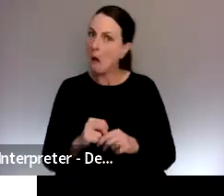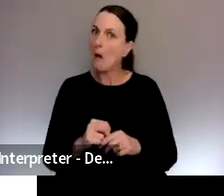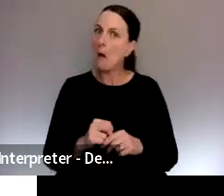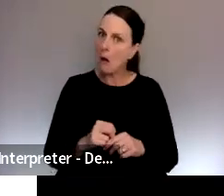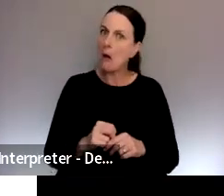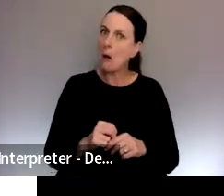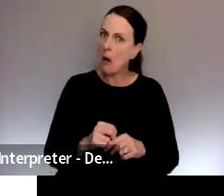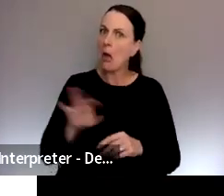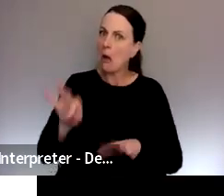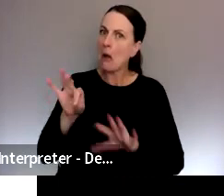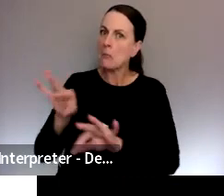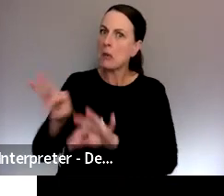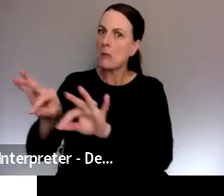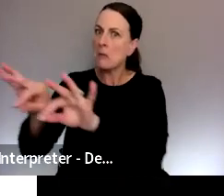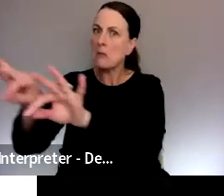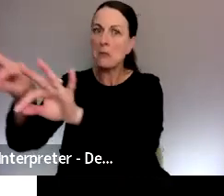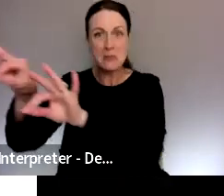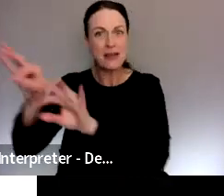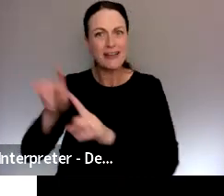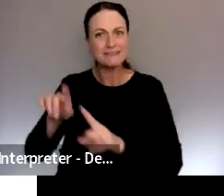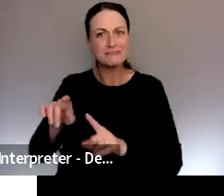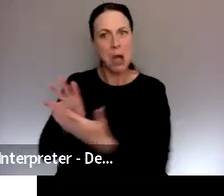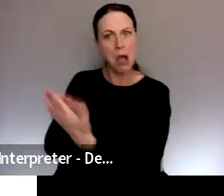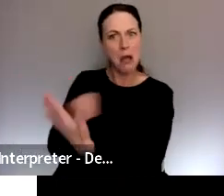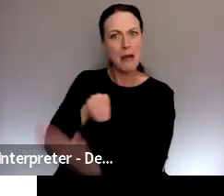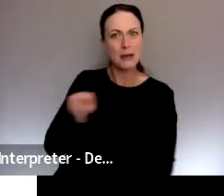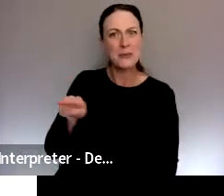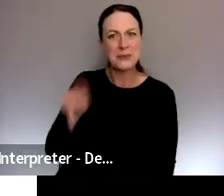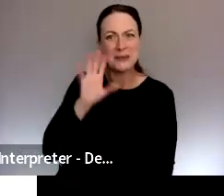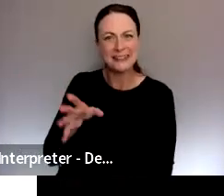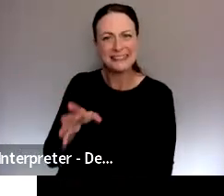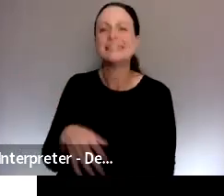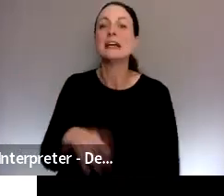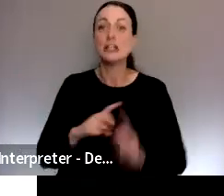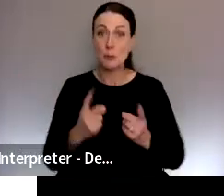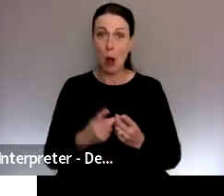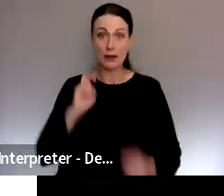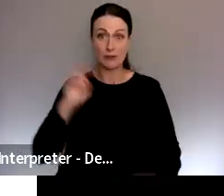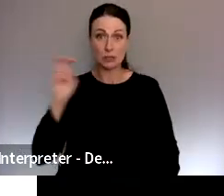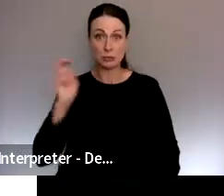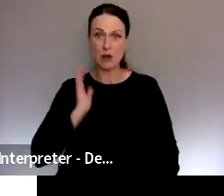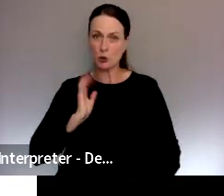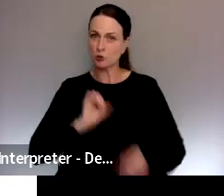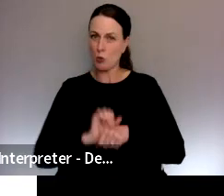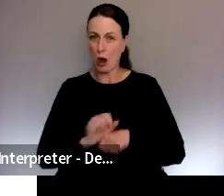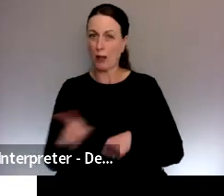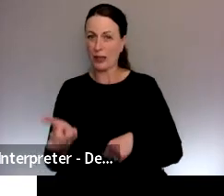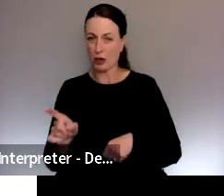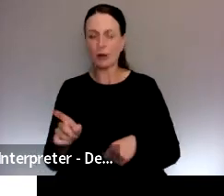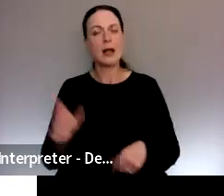start to catch onto that. When I was atthe Department of Transportation,